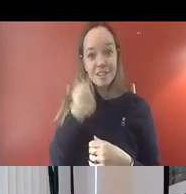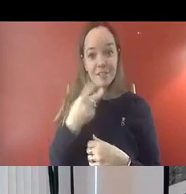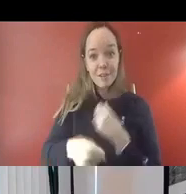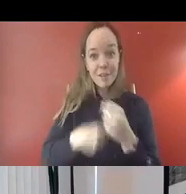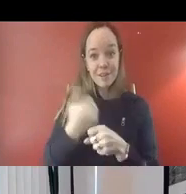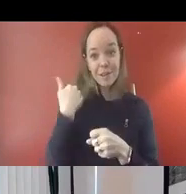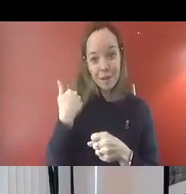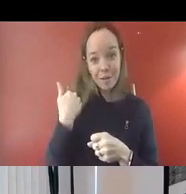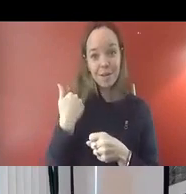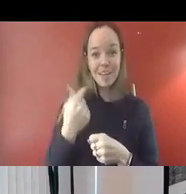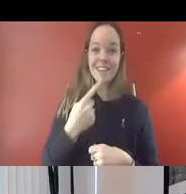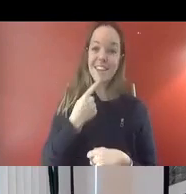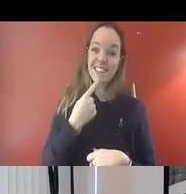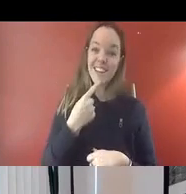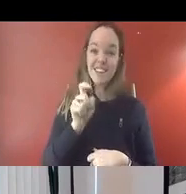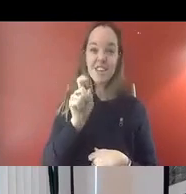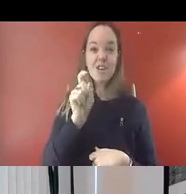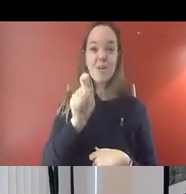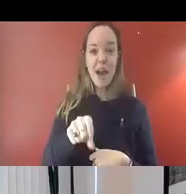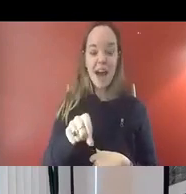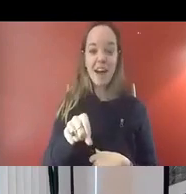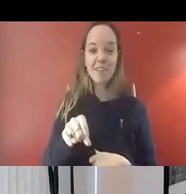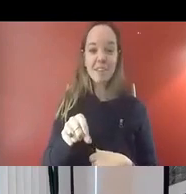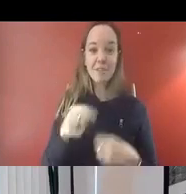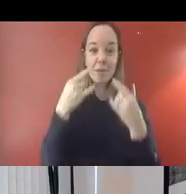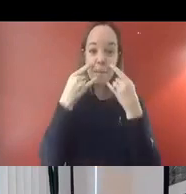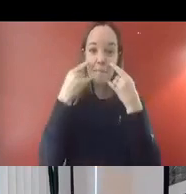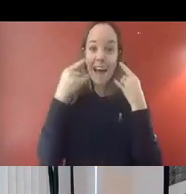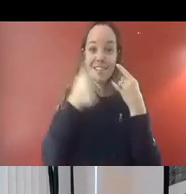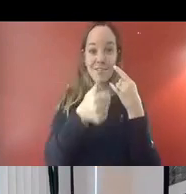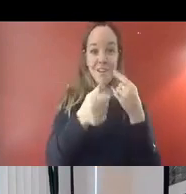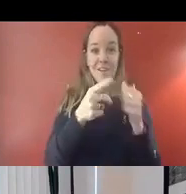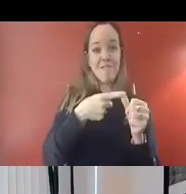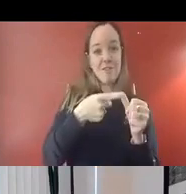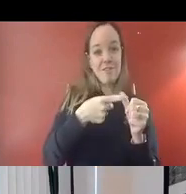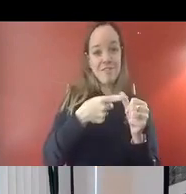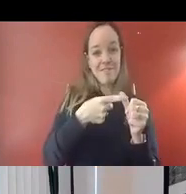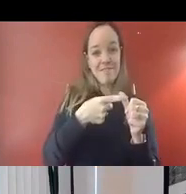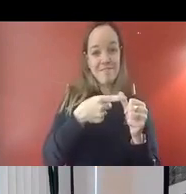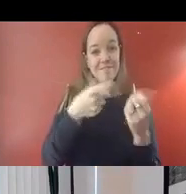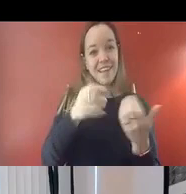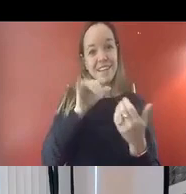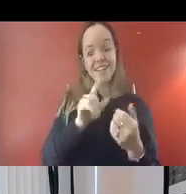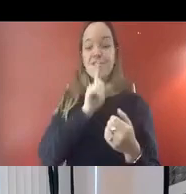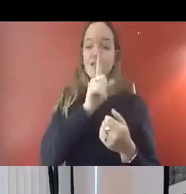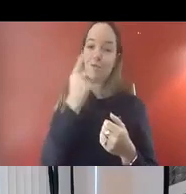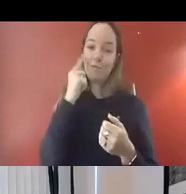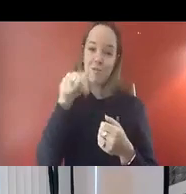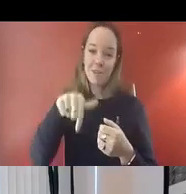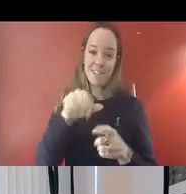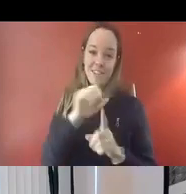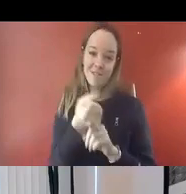and I think that's particularly true in you have to put your own mask on first this setting. Okay. Thank you I'll make and I think that's particularly true in sure the slides get out since it doesn't this setting. Okay. Thank you I'll make